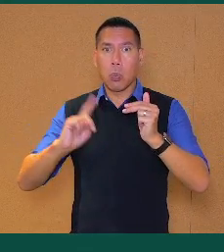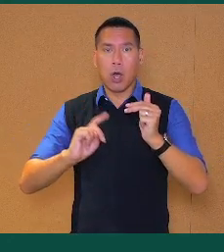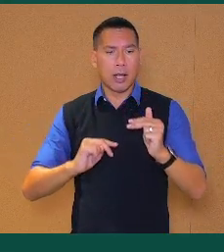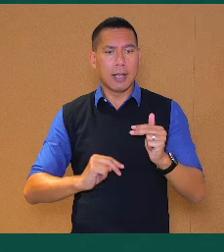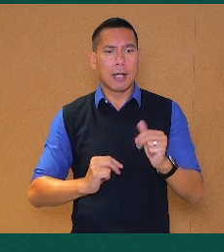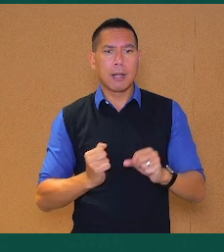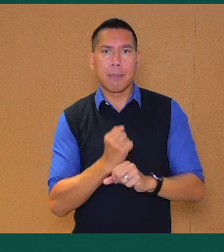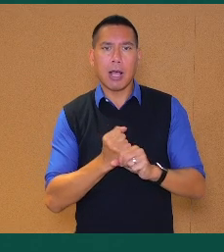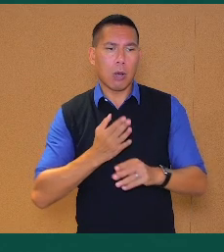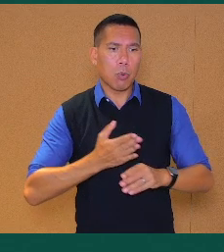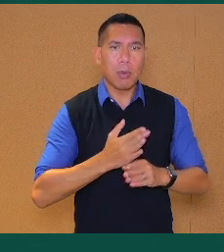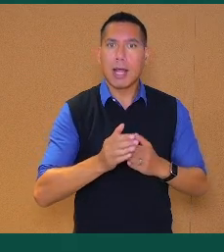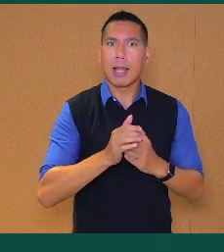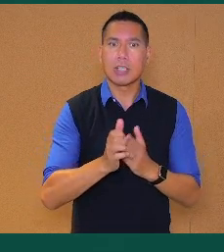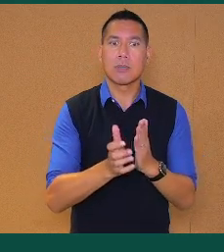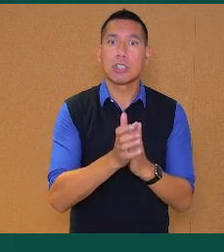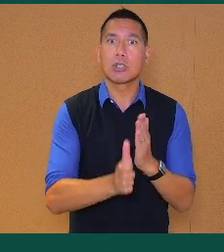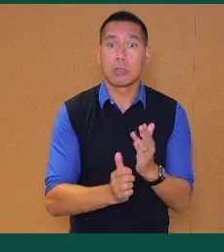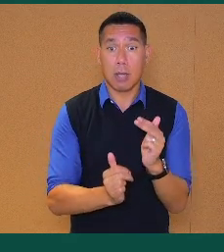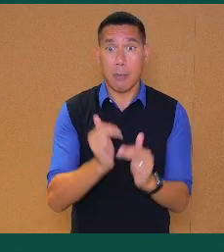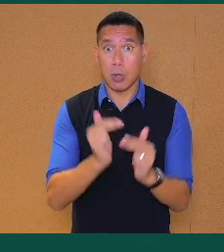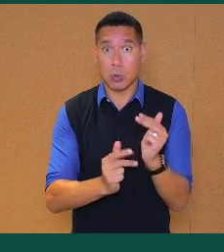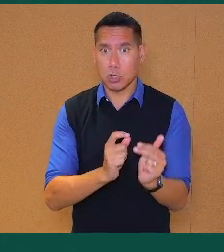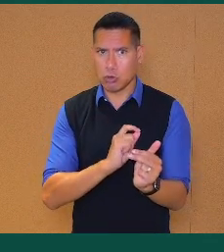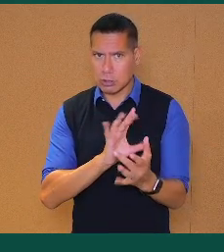to empower their leadership and employment skills as well as